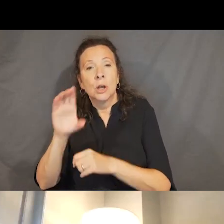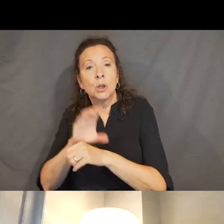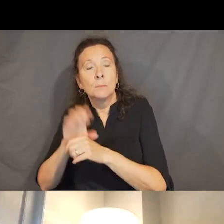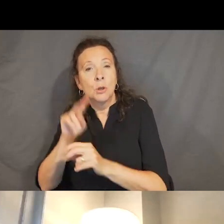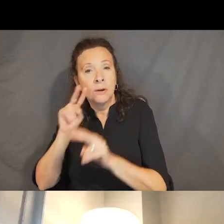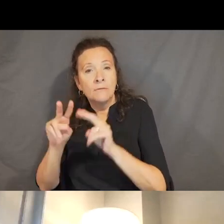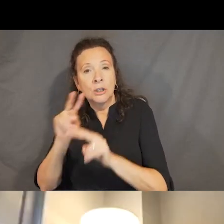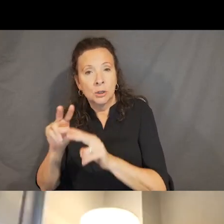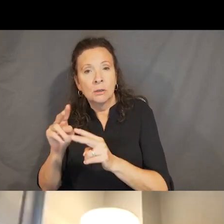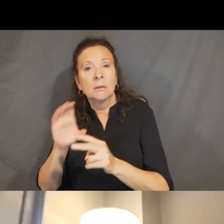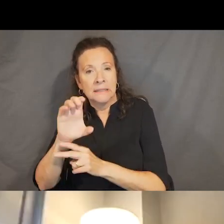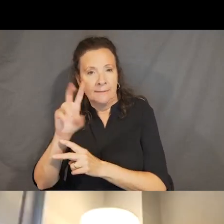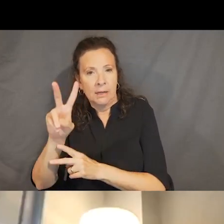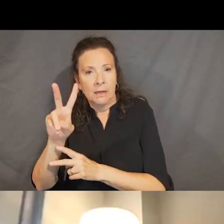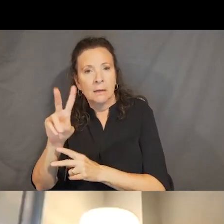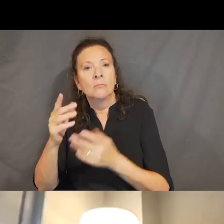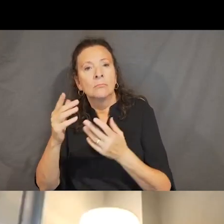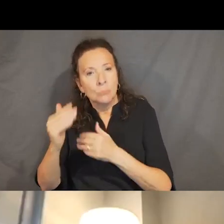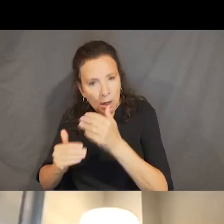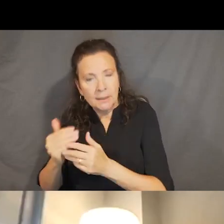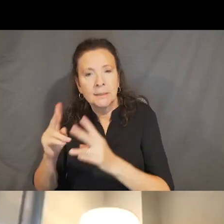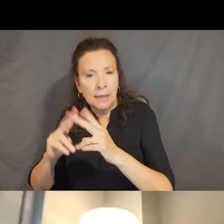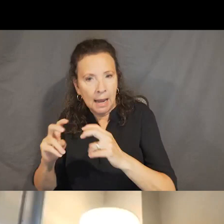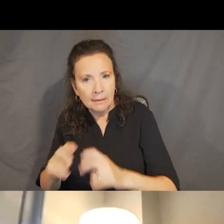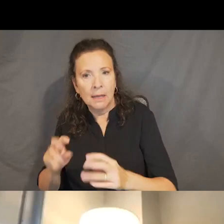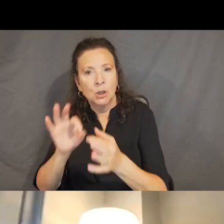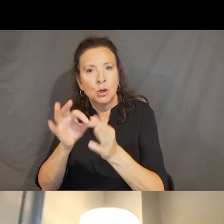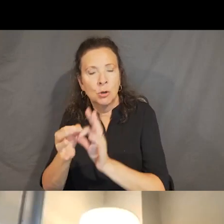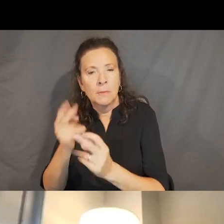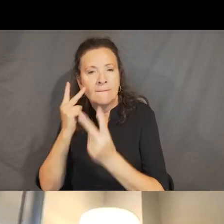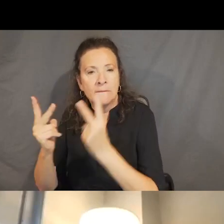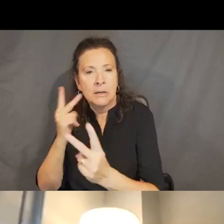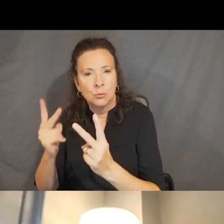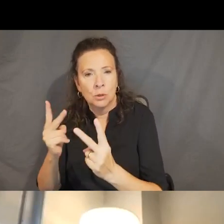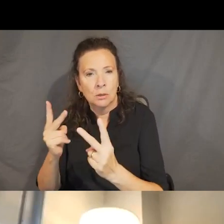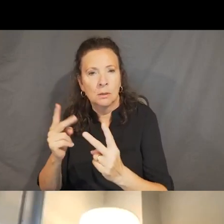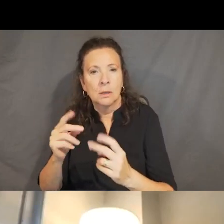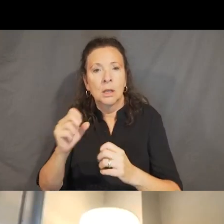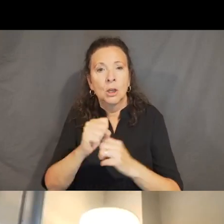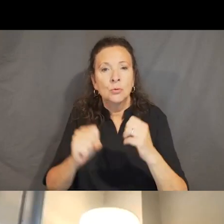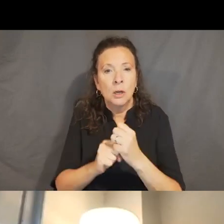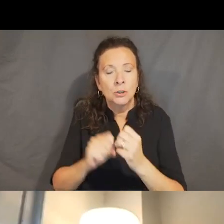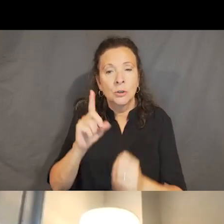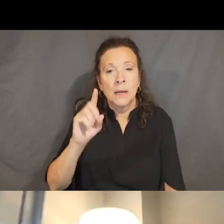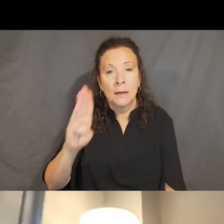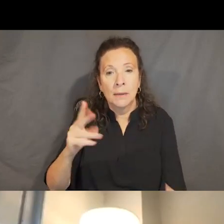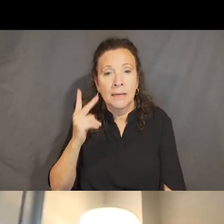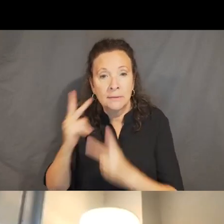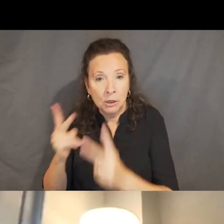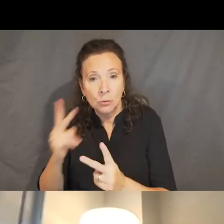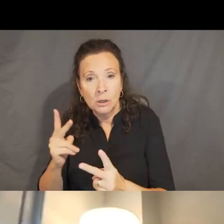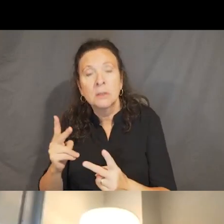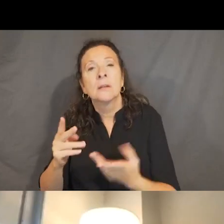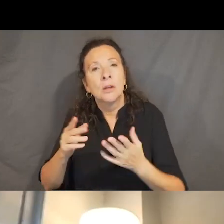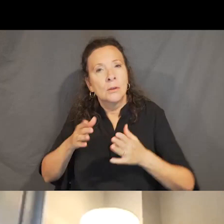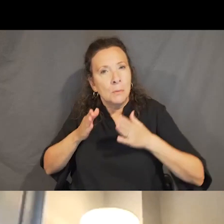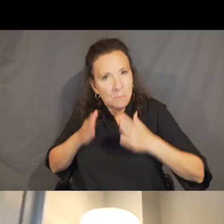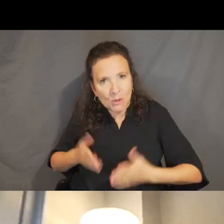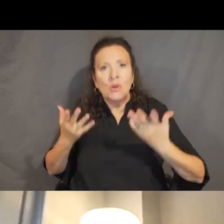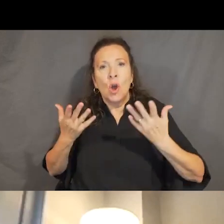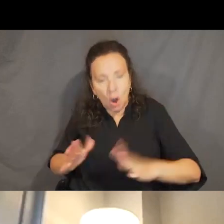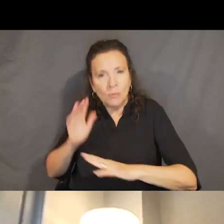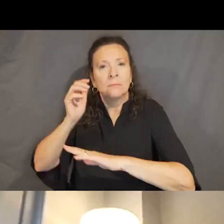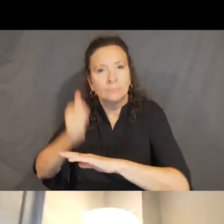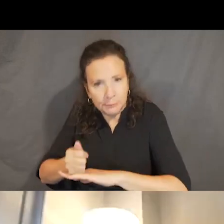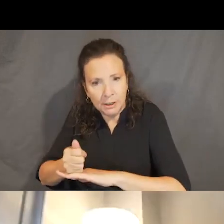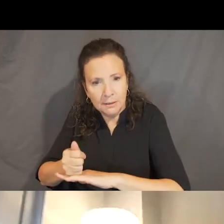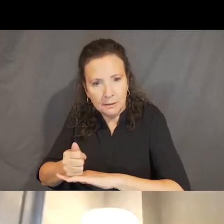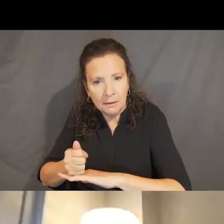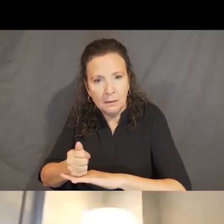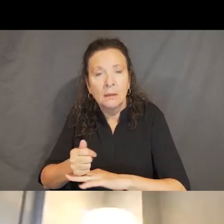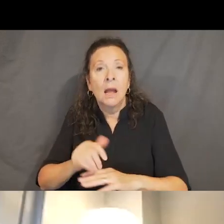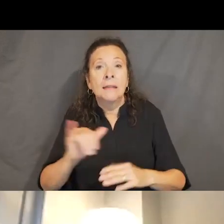tagged by real humans. An example happening in our day-to-day life is facial recognition. When I pick